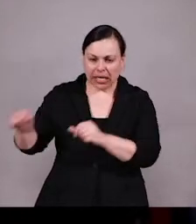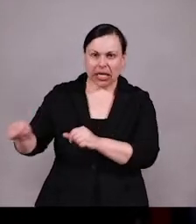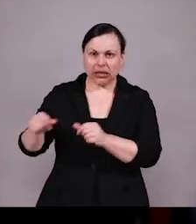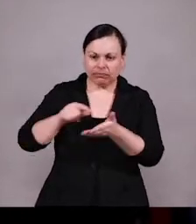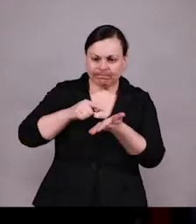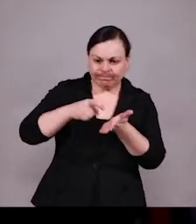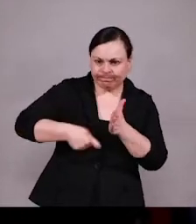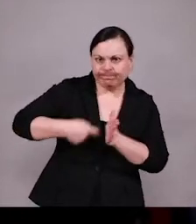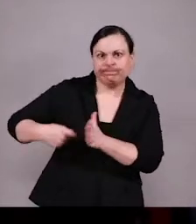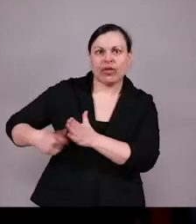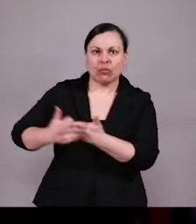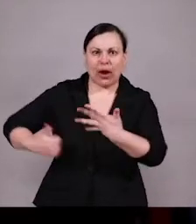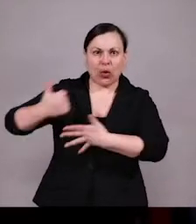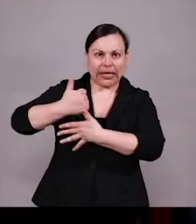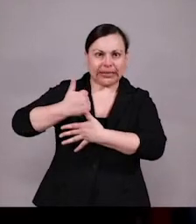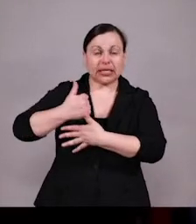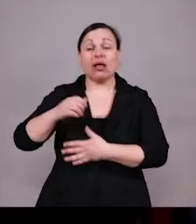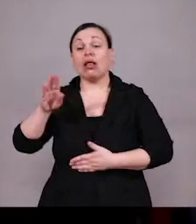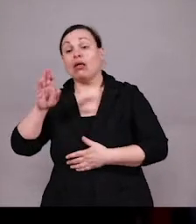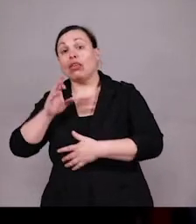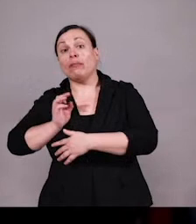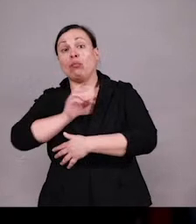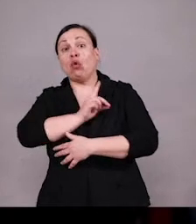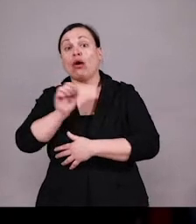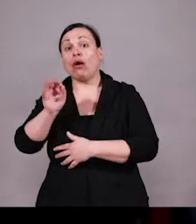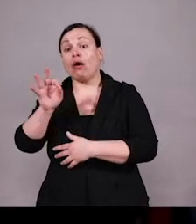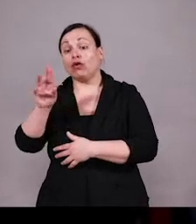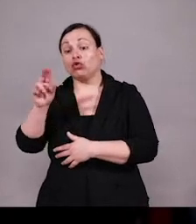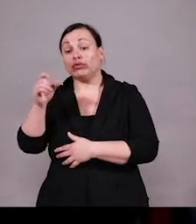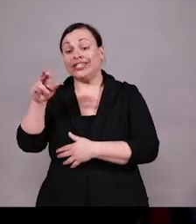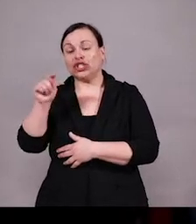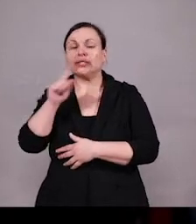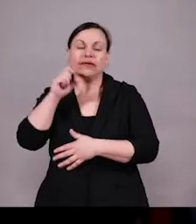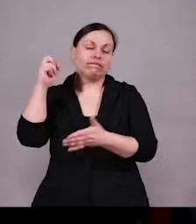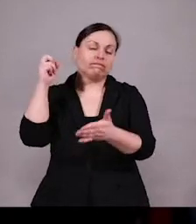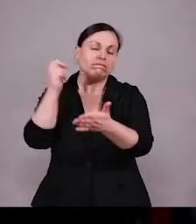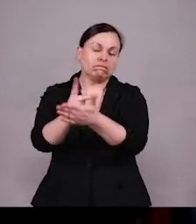The Board of Regents voted unanimously to approve a Budget Readjustment Request